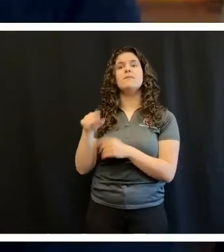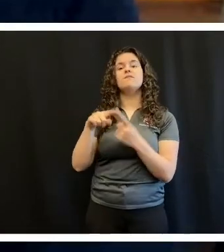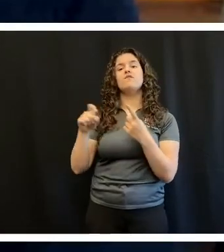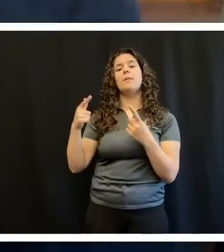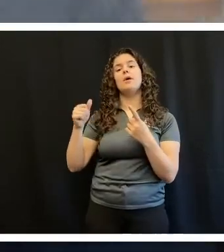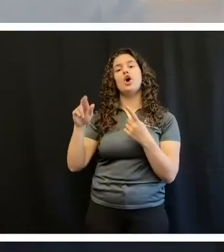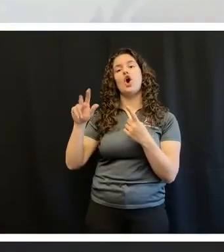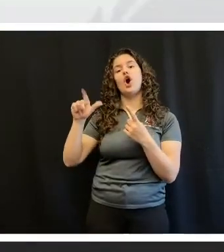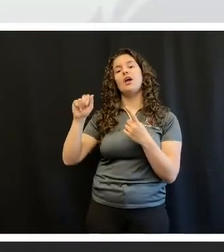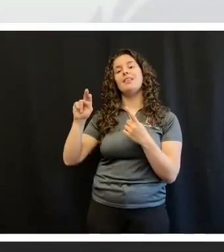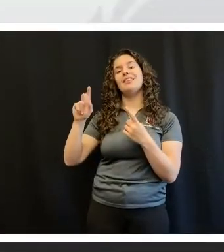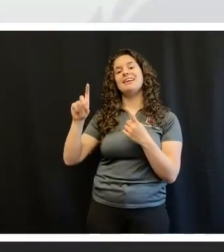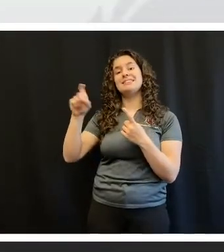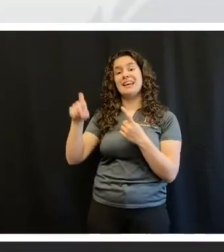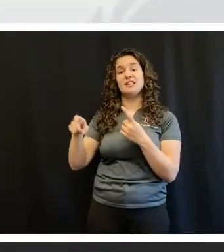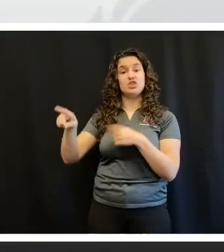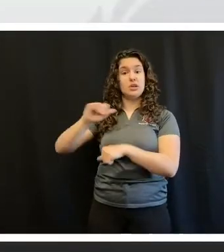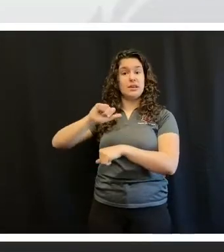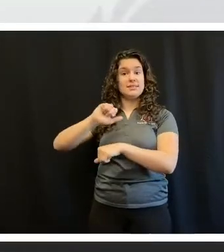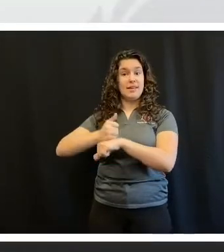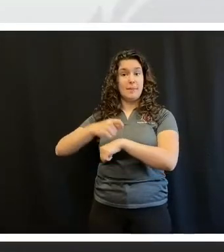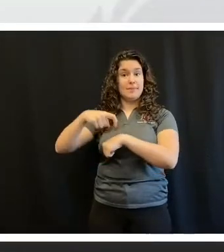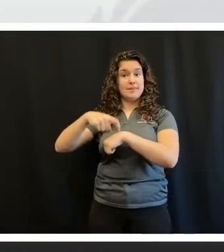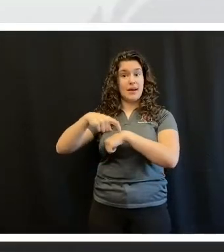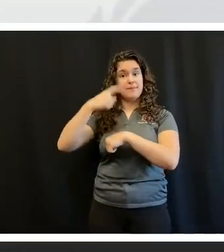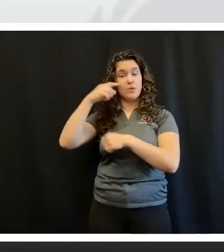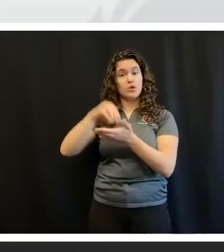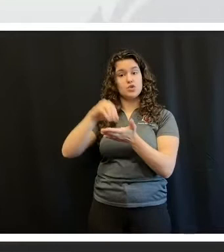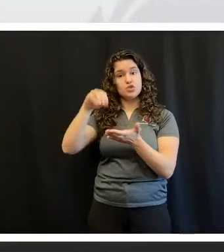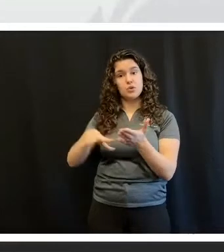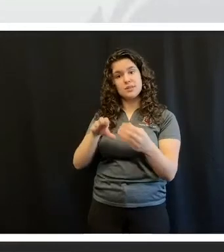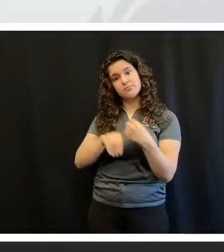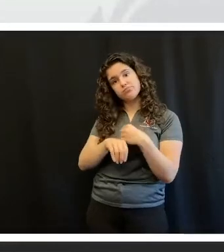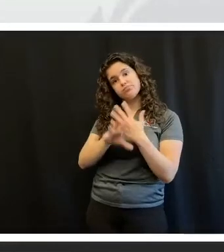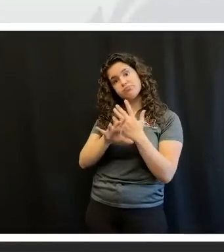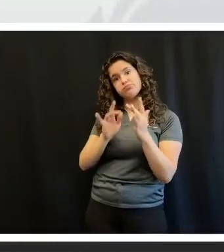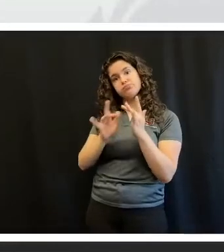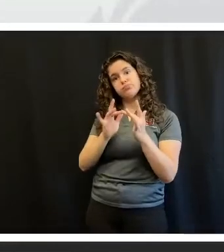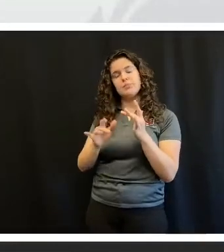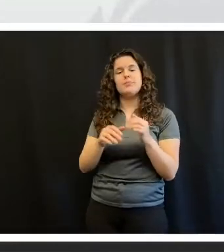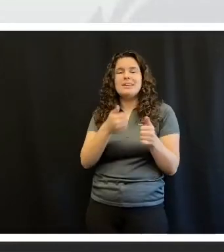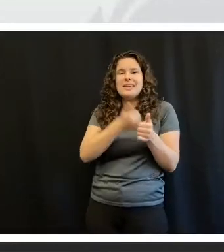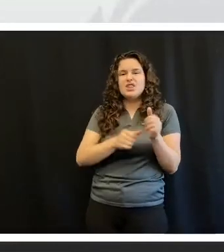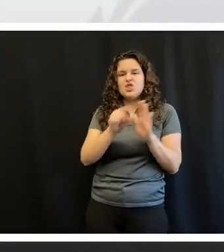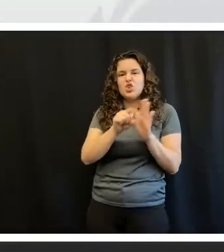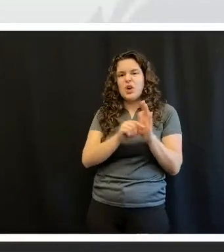She set up a time for students to be able to connect online by grade level just to socialize with their peers.